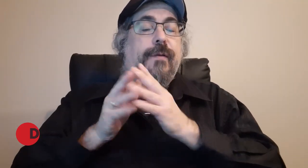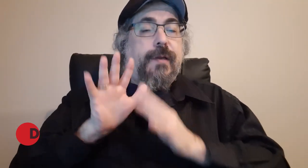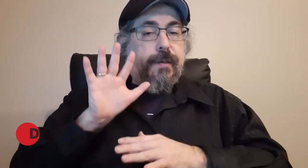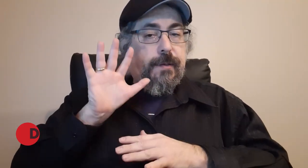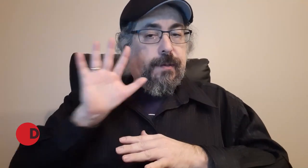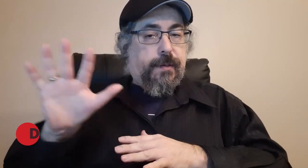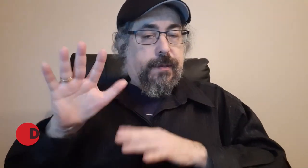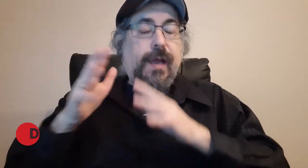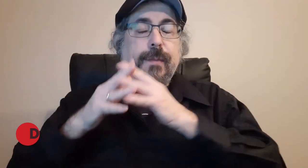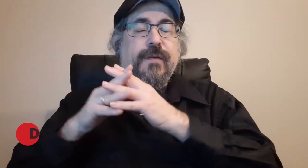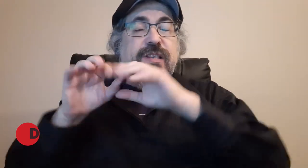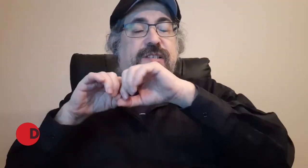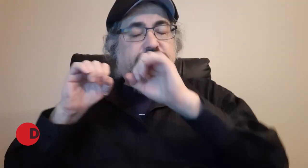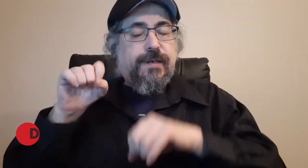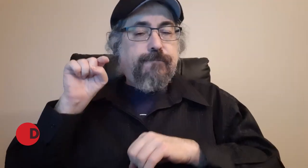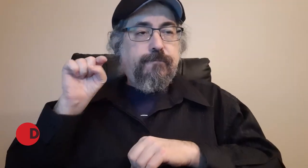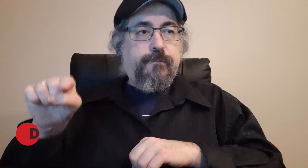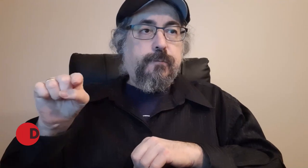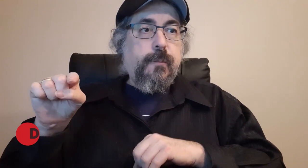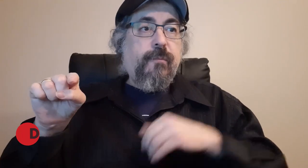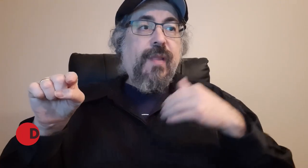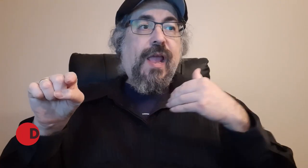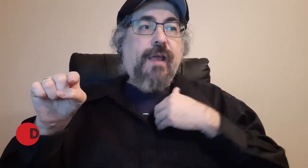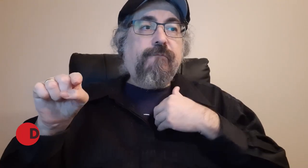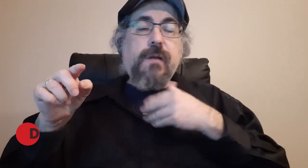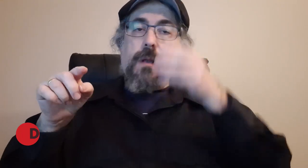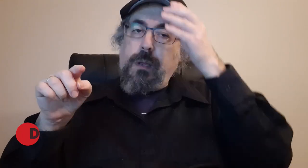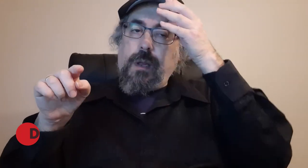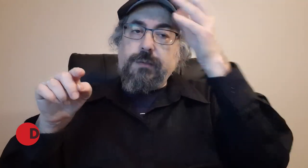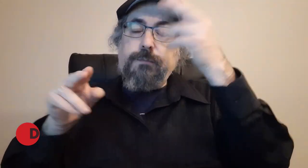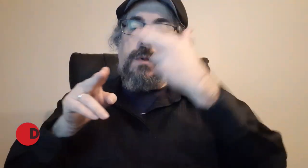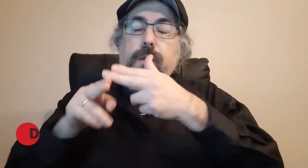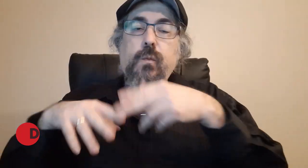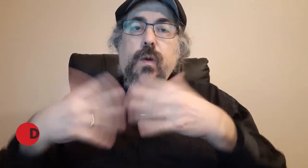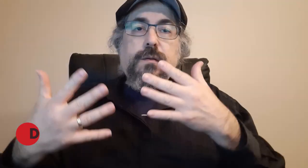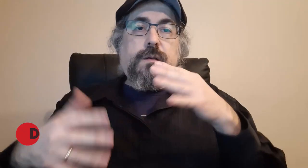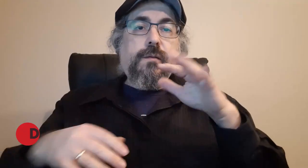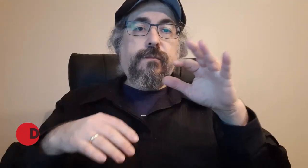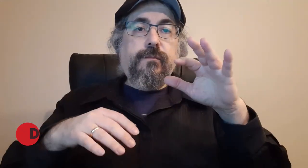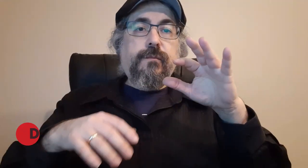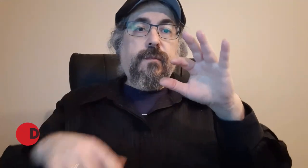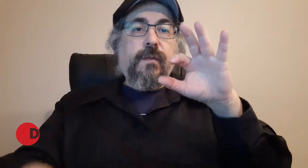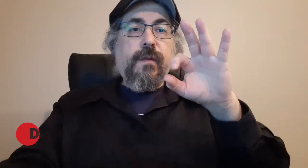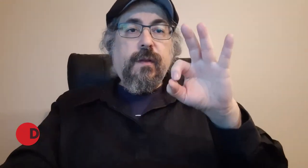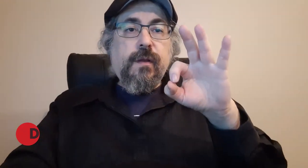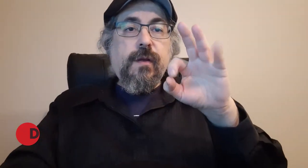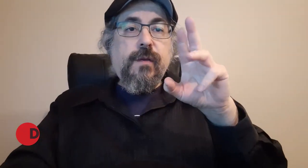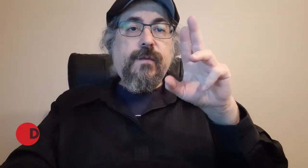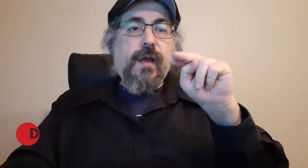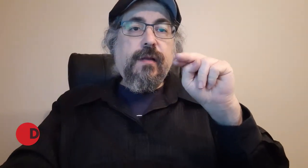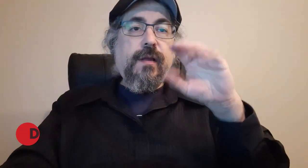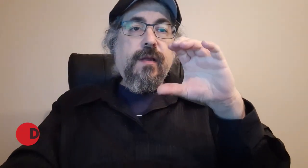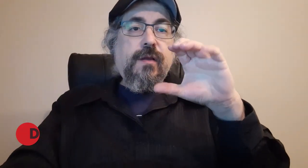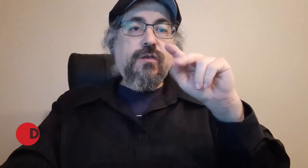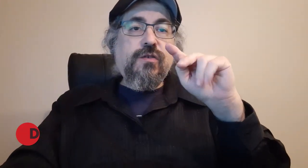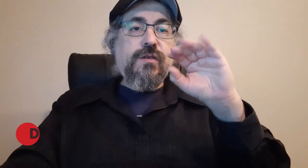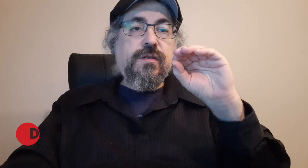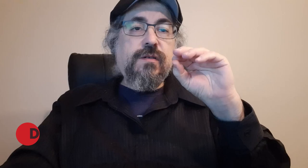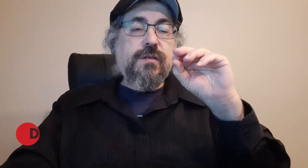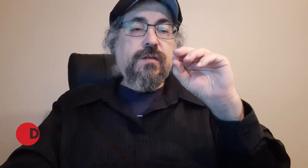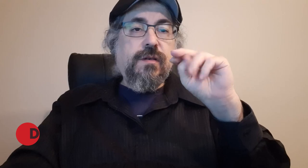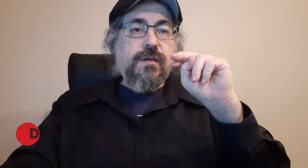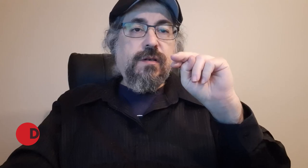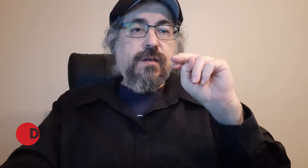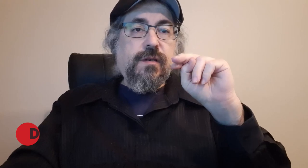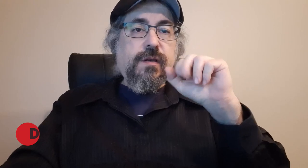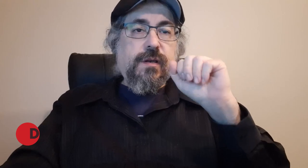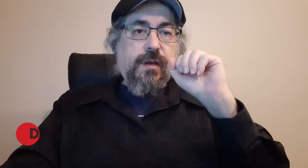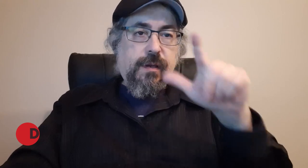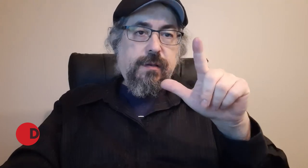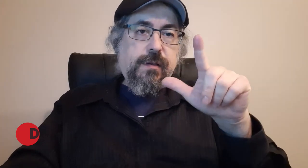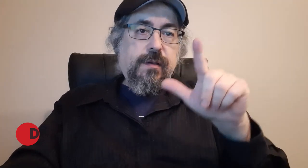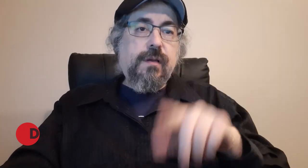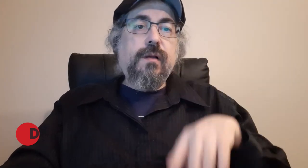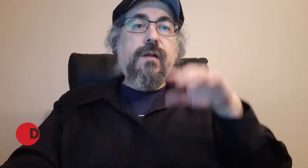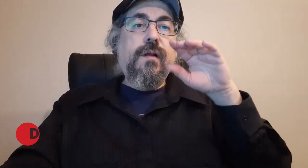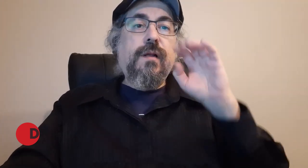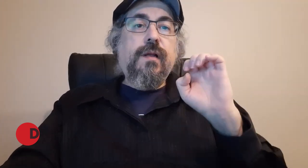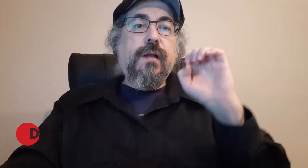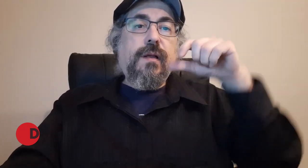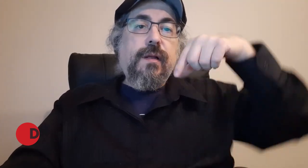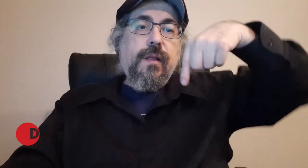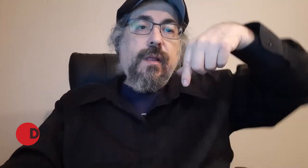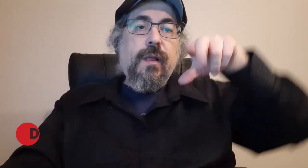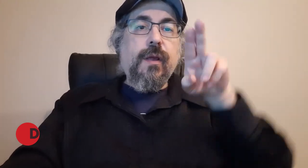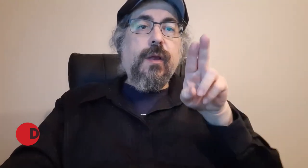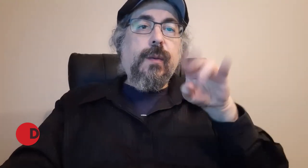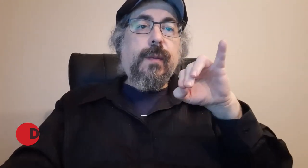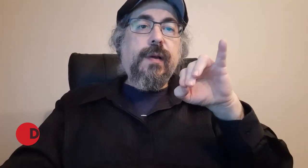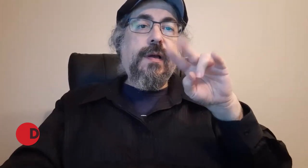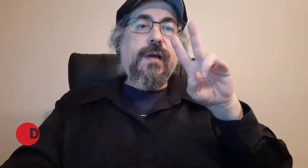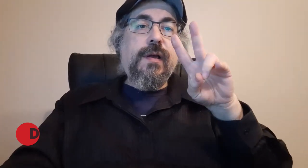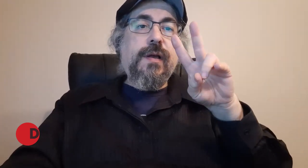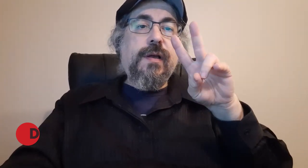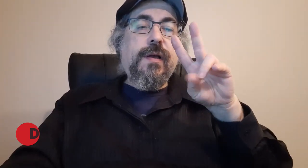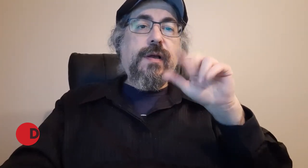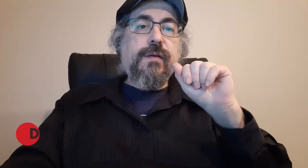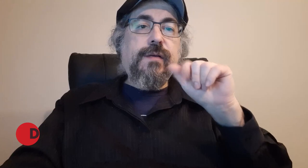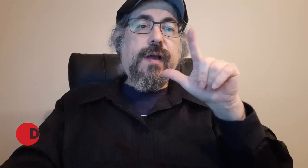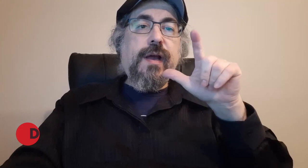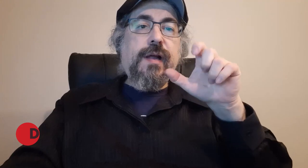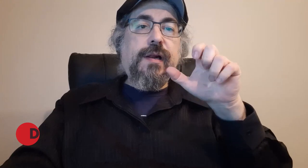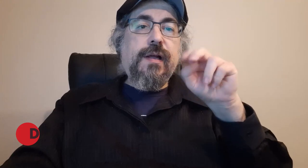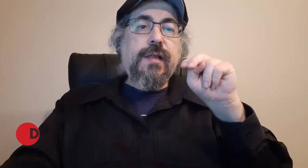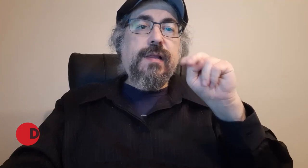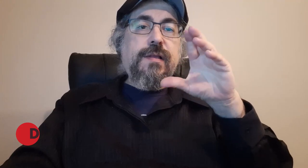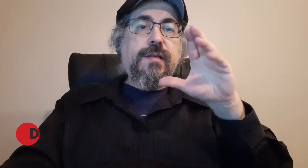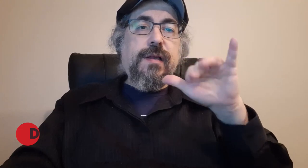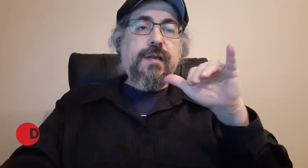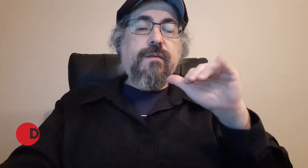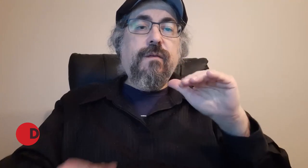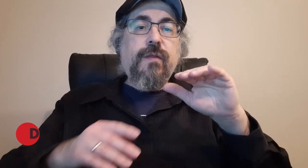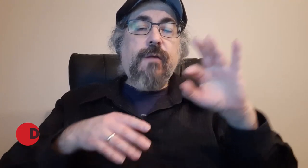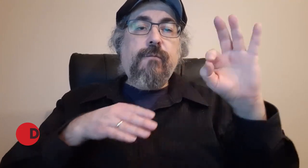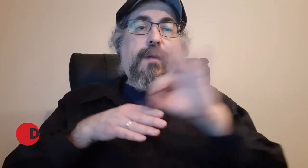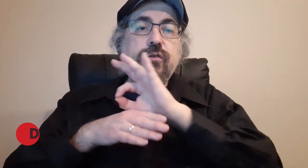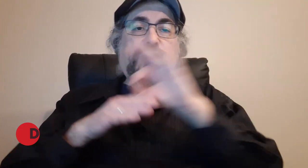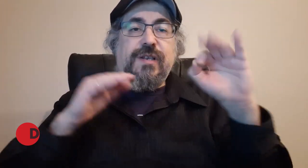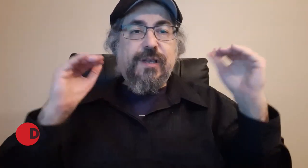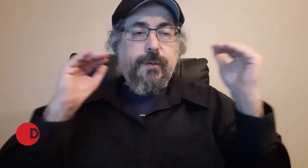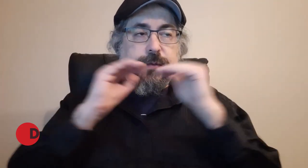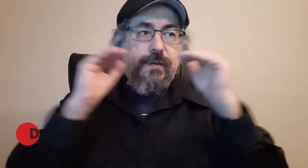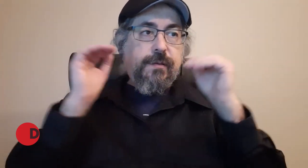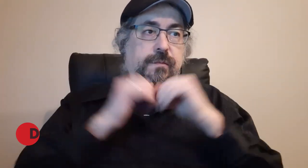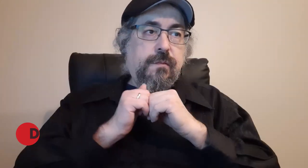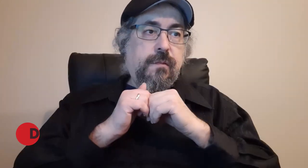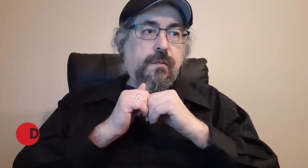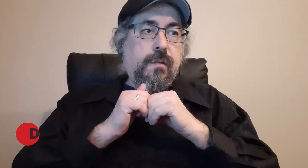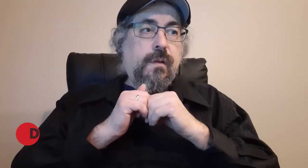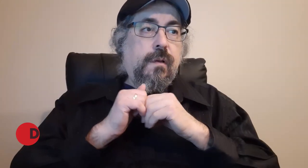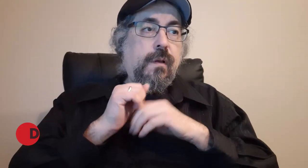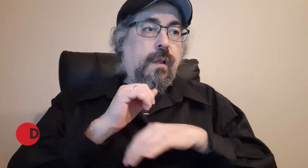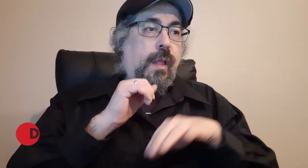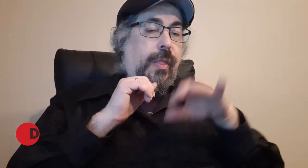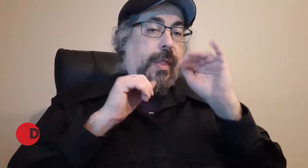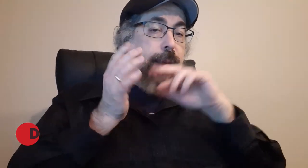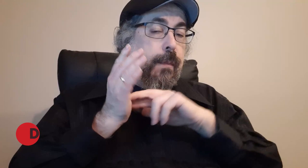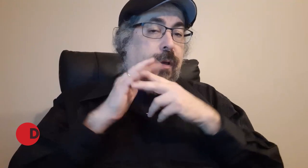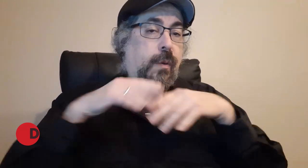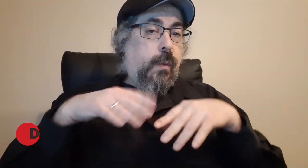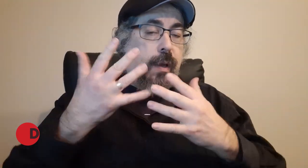The American system has a concept called "functional equivalency" which means